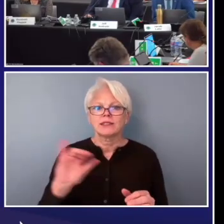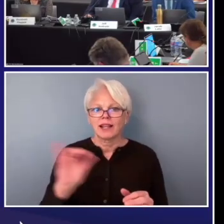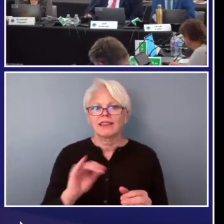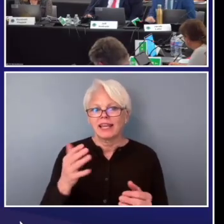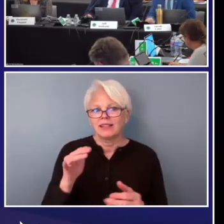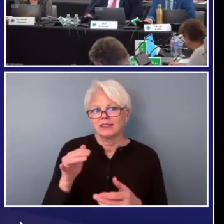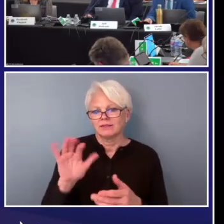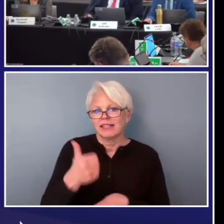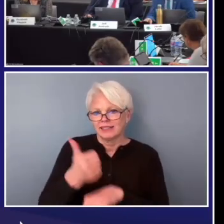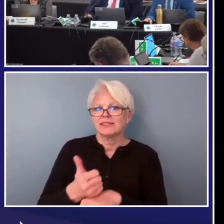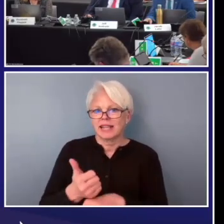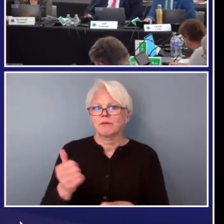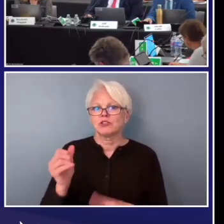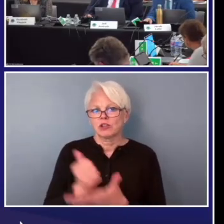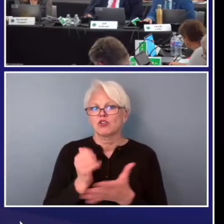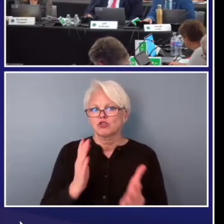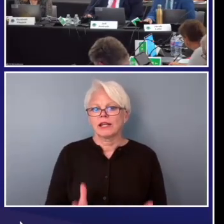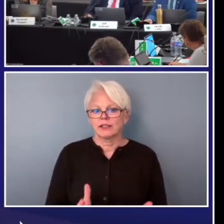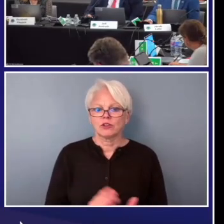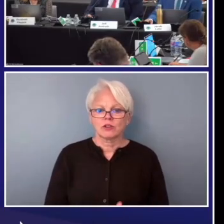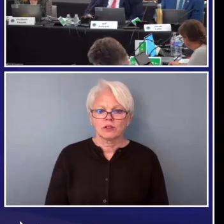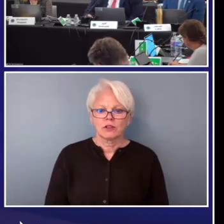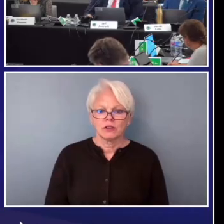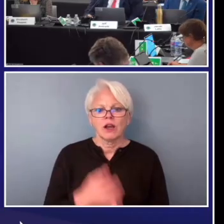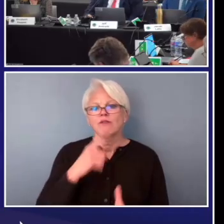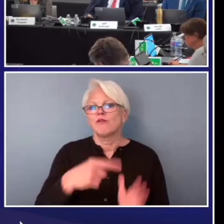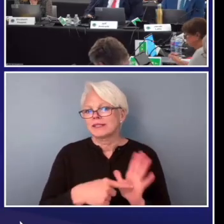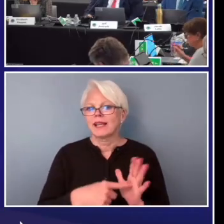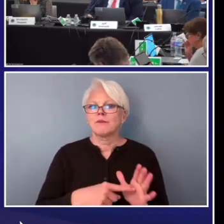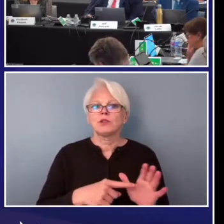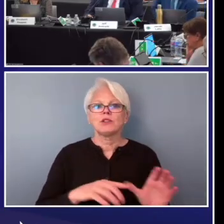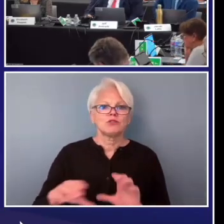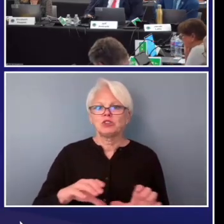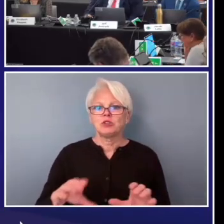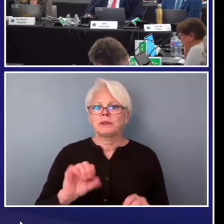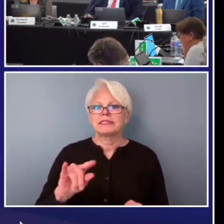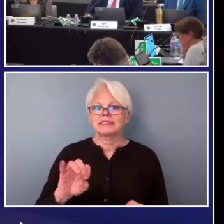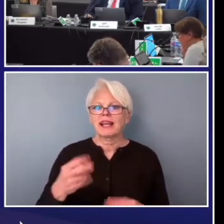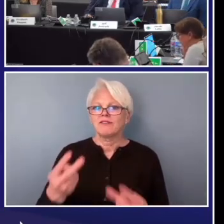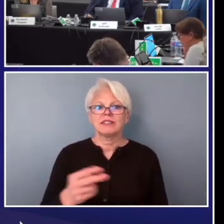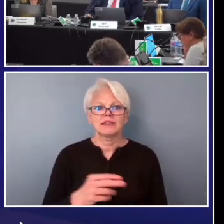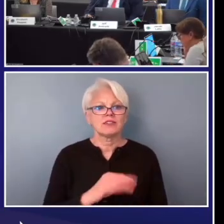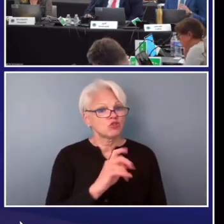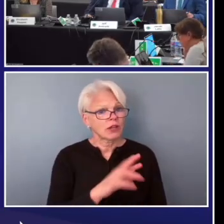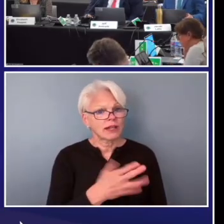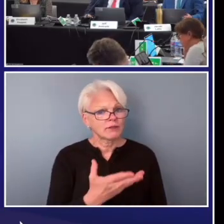For example, conducting site visits. Thank you, Jake. Follow up, Jennifer. Yeah, I mean, I'm fine with the list, although there might